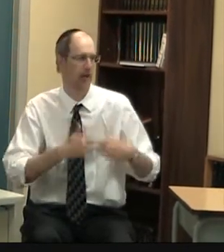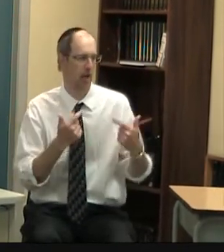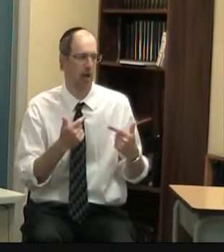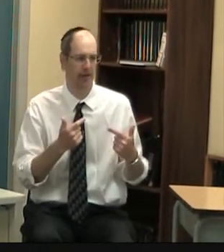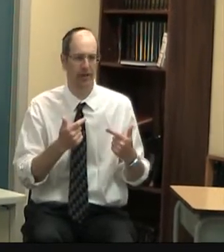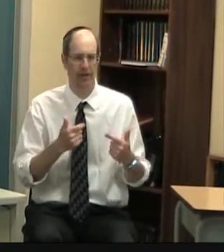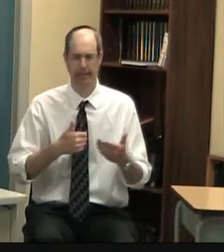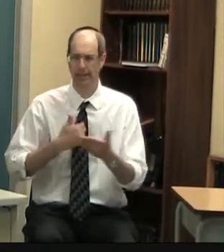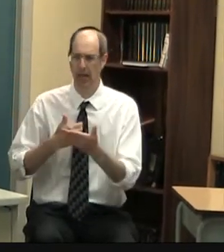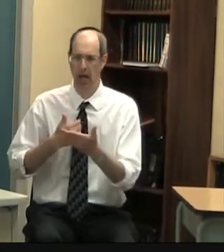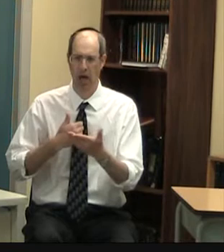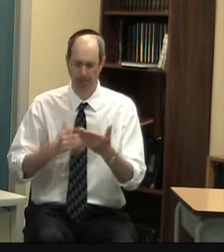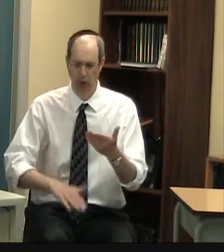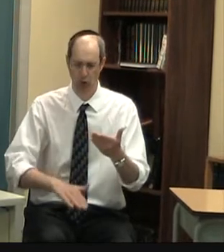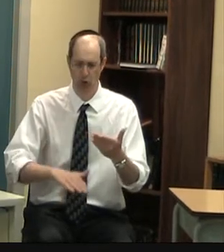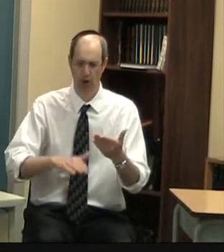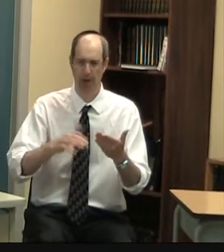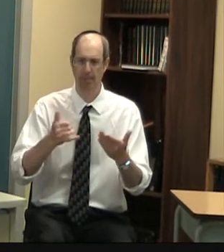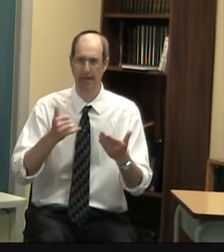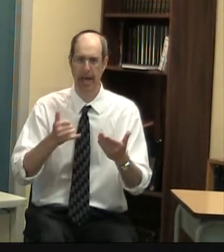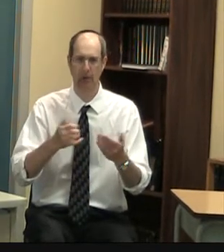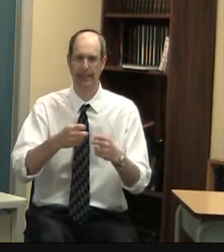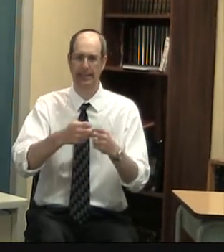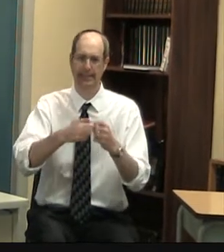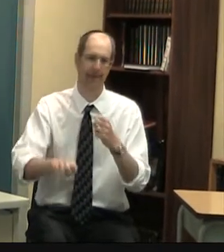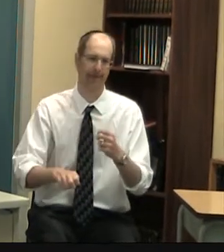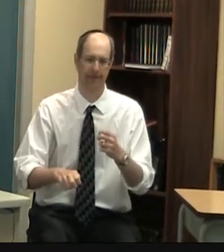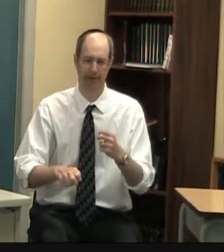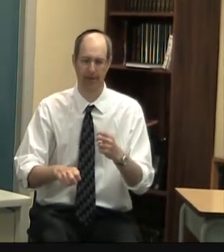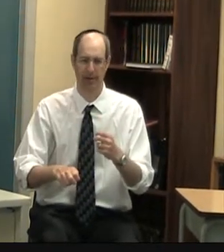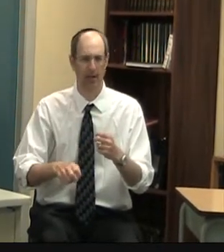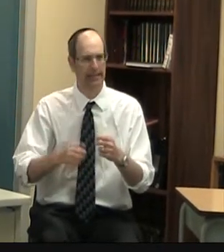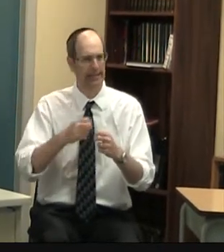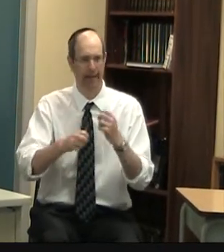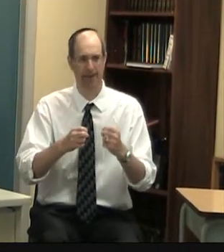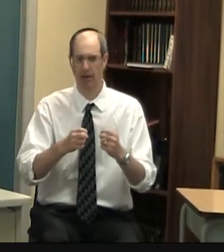a young person growing up now it's tough and it's much tougher than when i was growing up